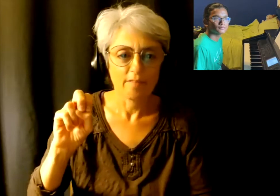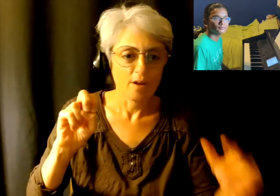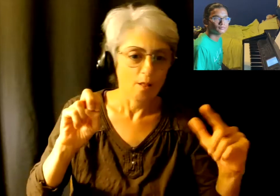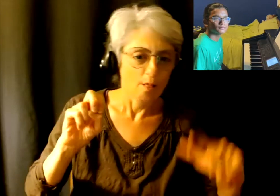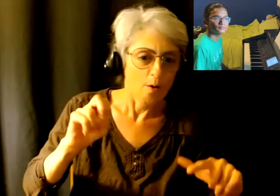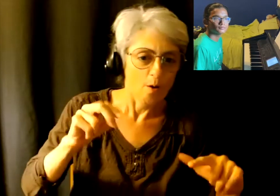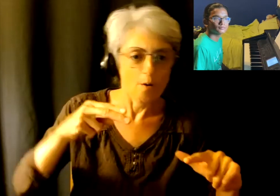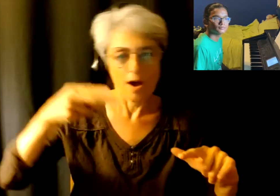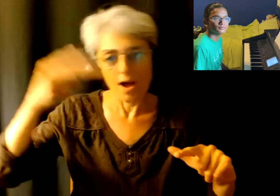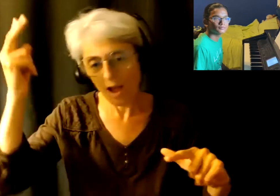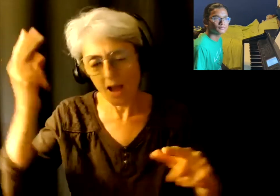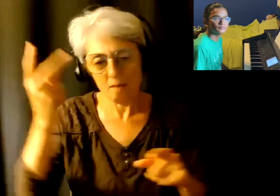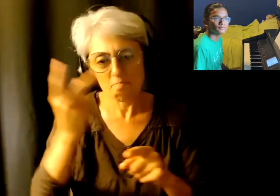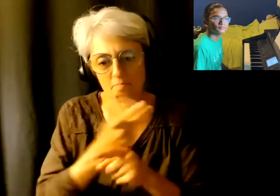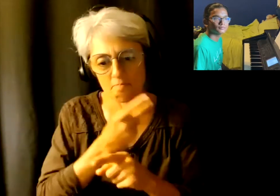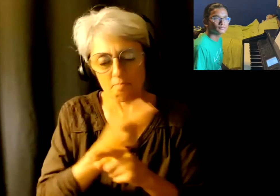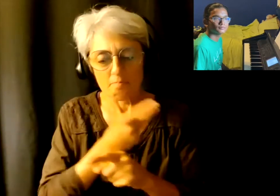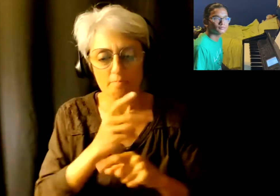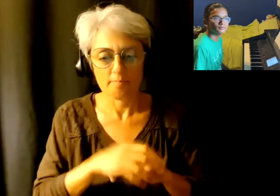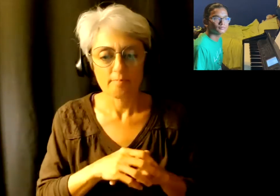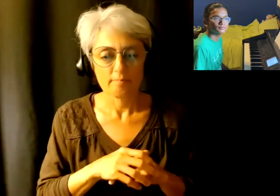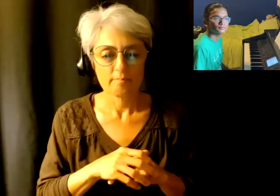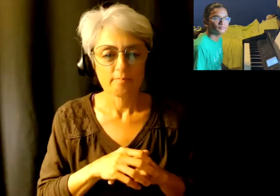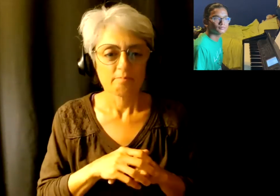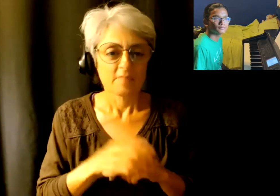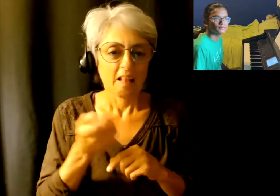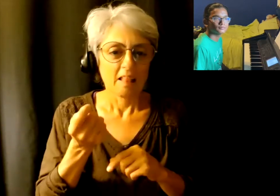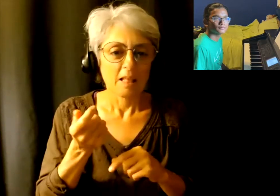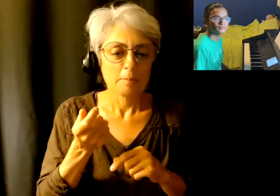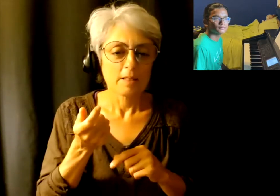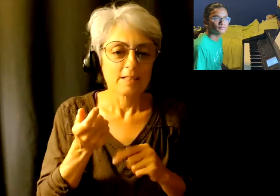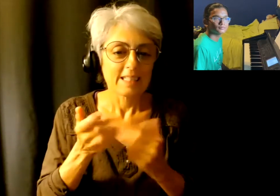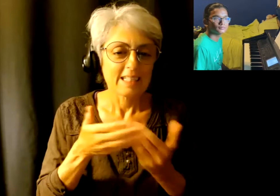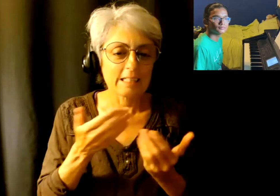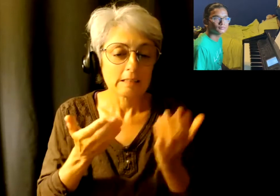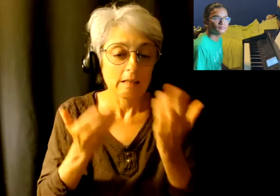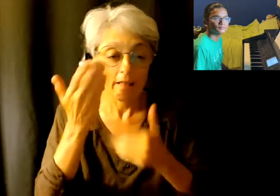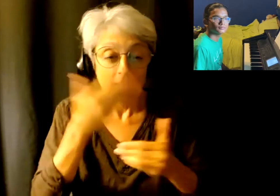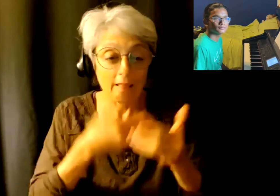and those kinds of subtle things that that are easy to miss.